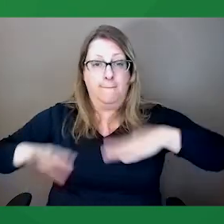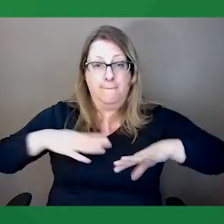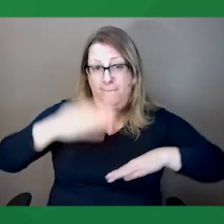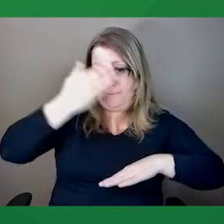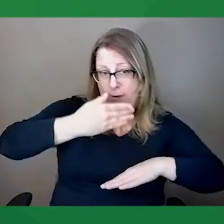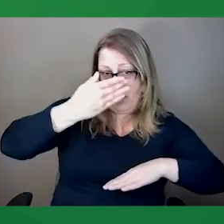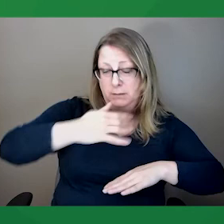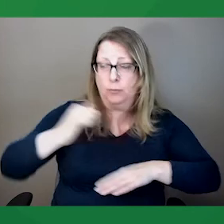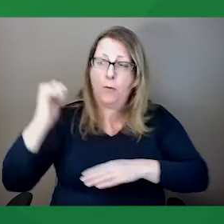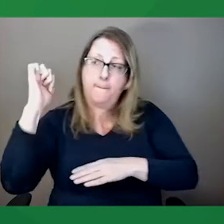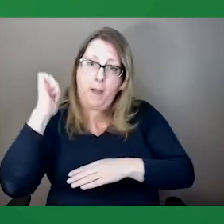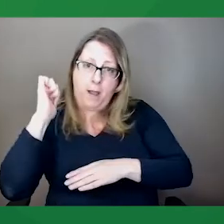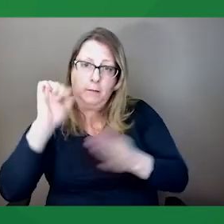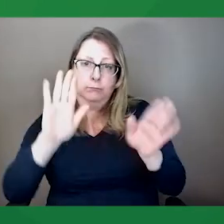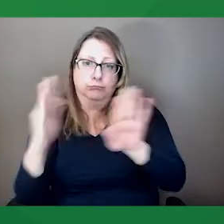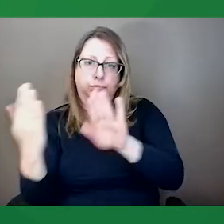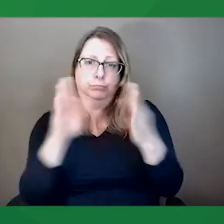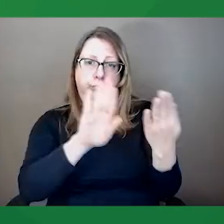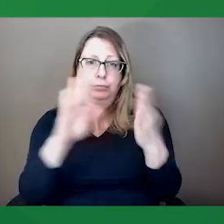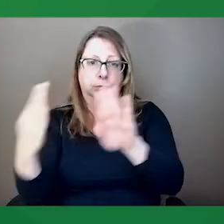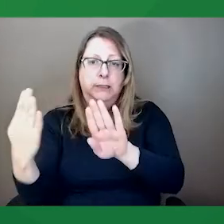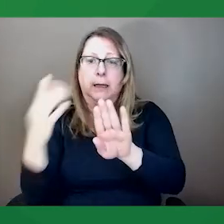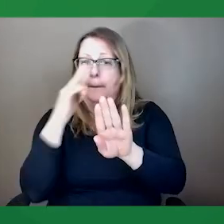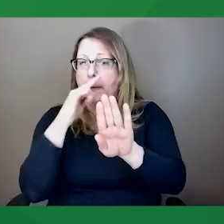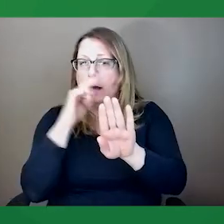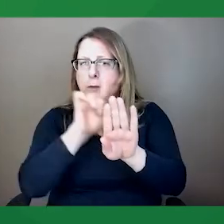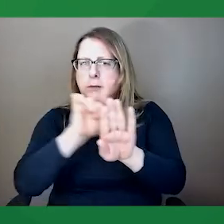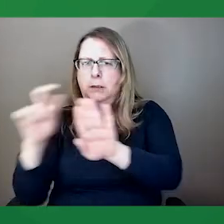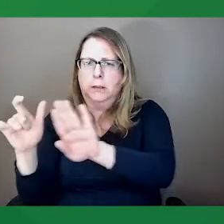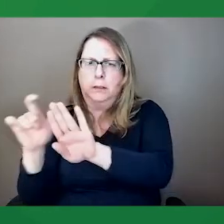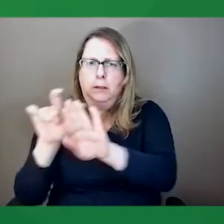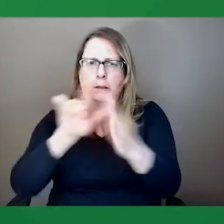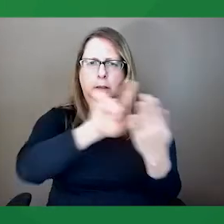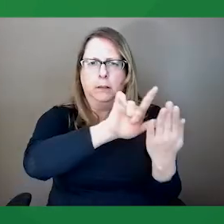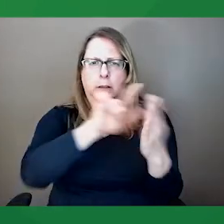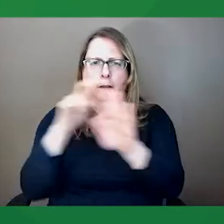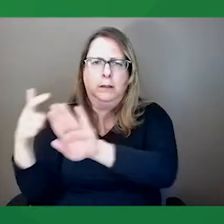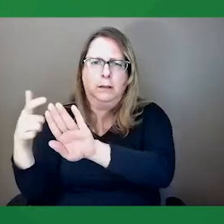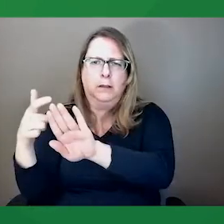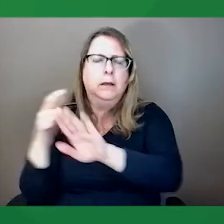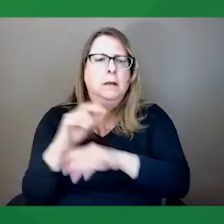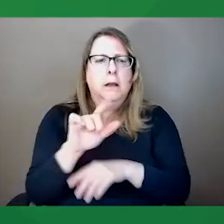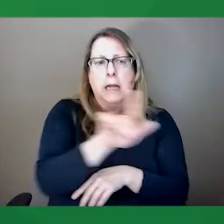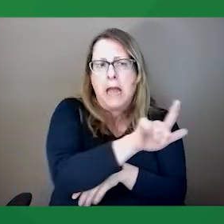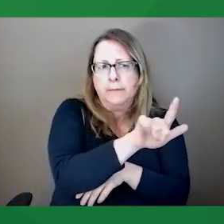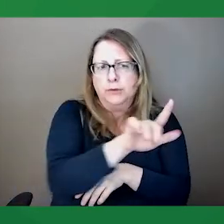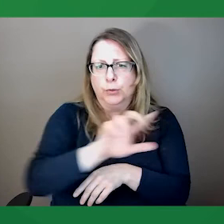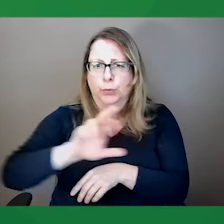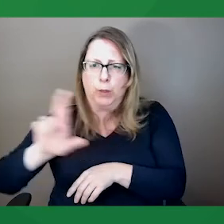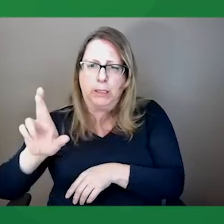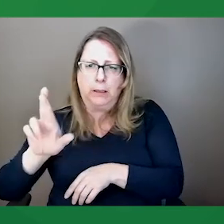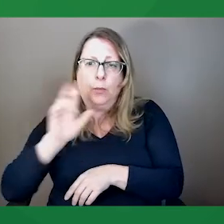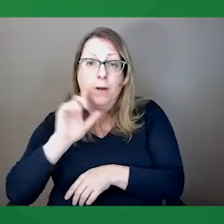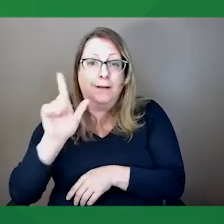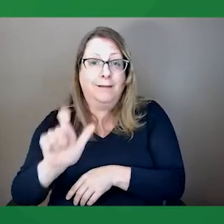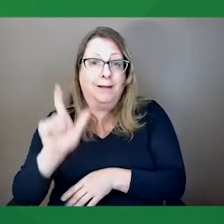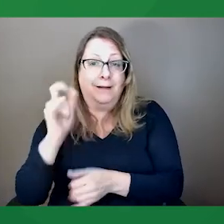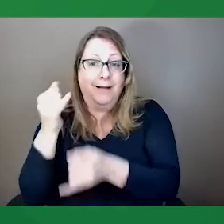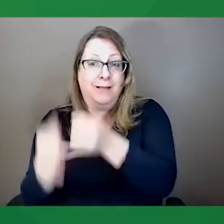when you go through it, you will see the back of the shirt. What happens if you're moving your mouse and now you're moving from left to right,